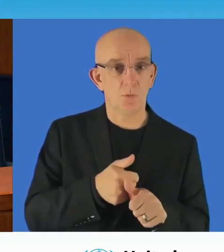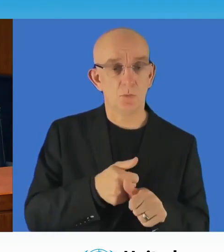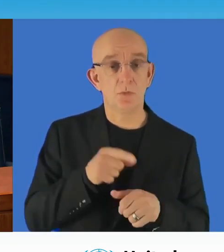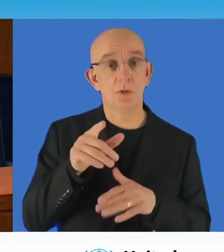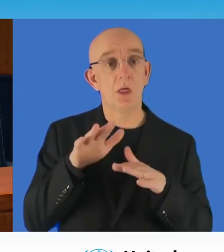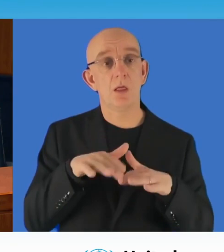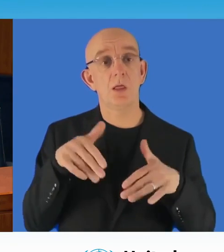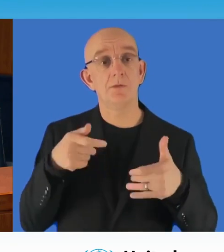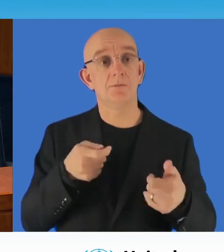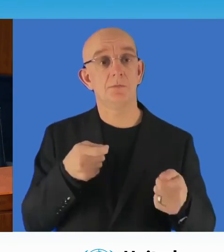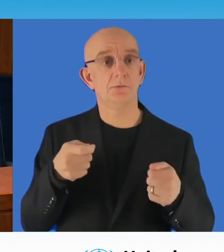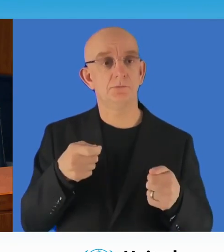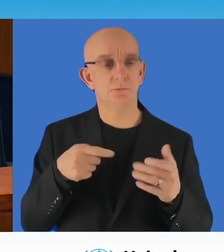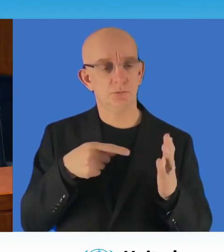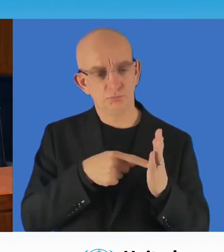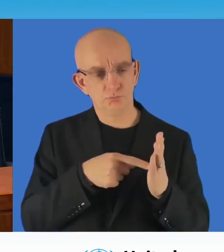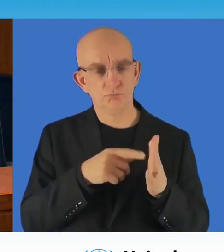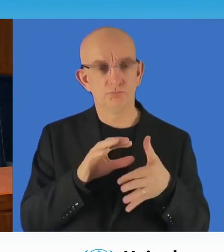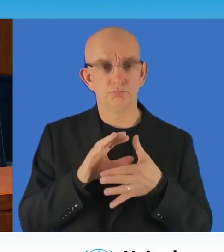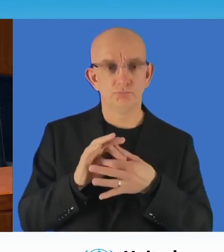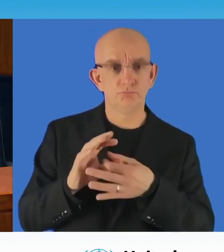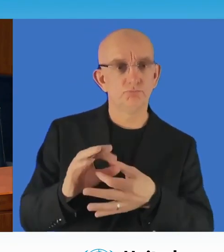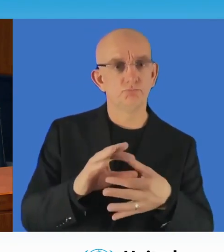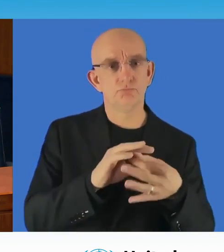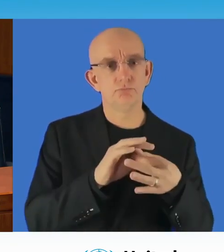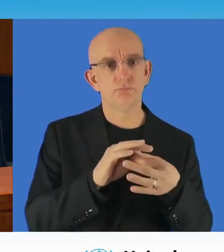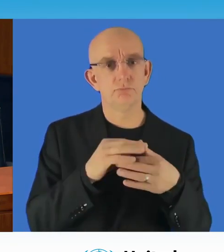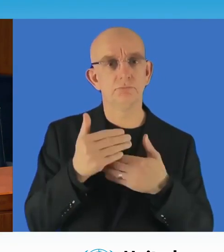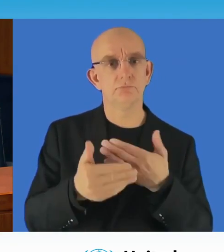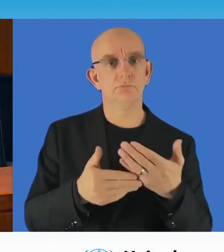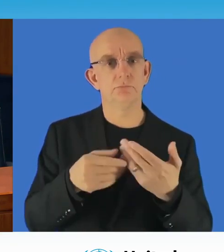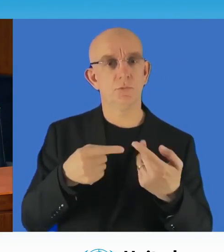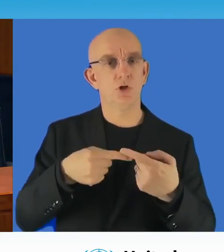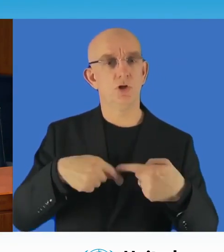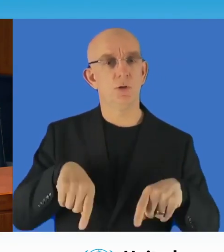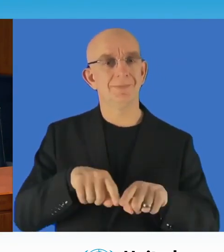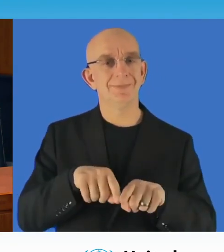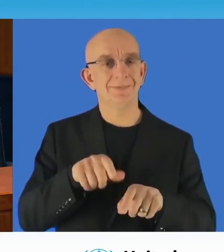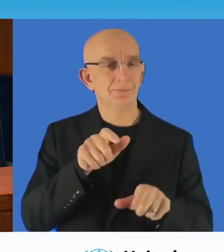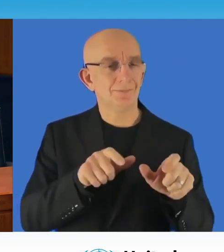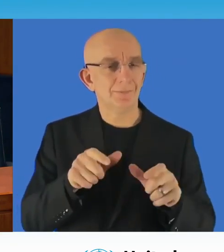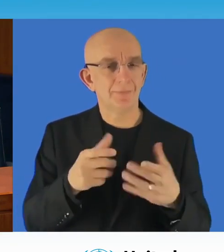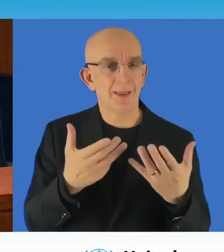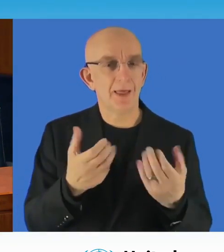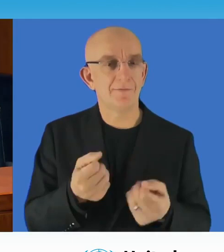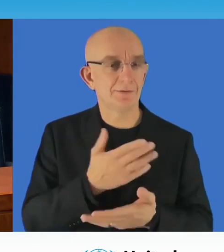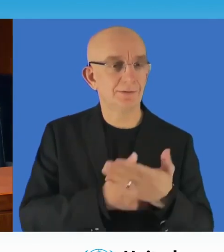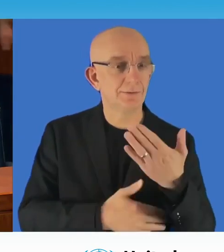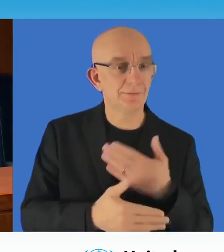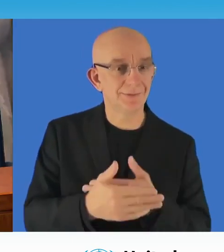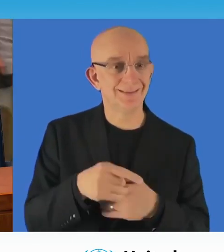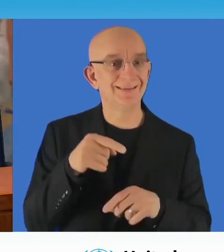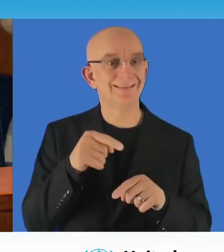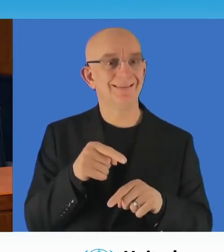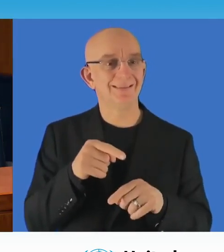and its focal points representing live Ministries and OPD at different levels under the supervision